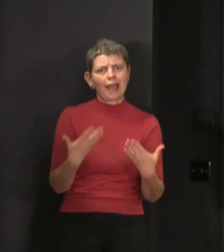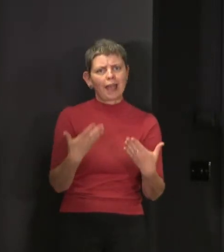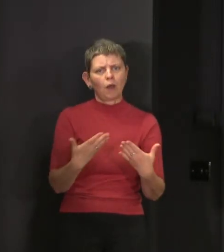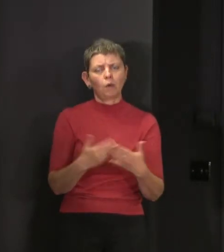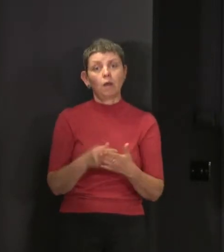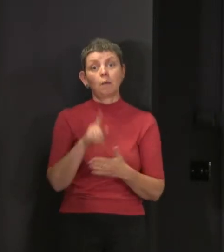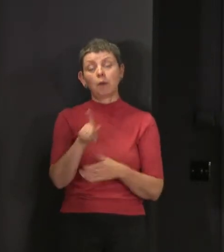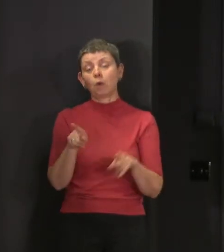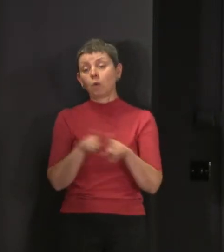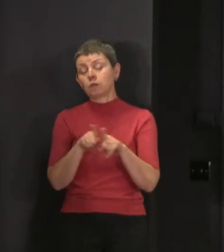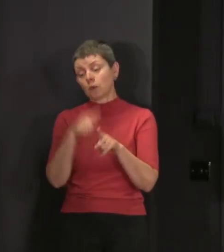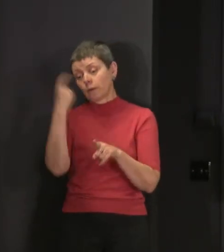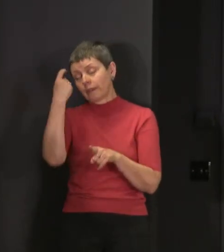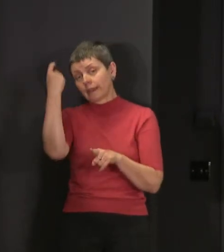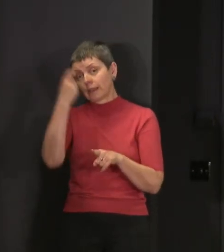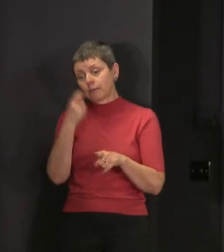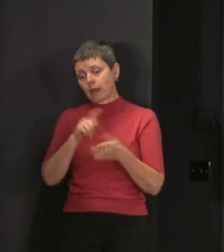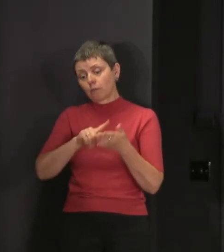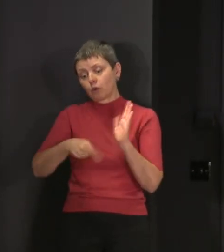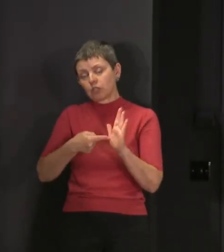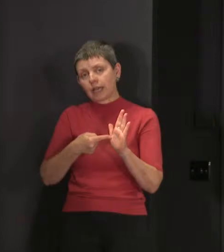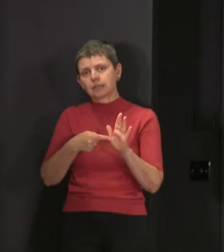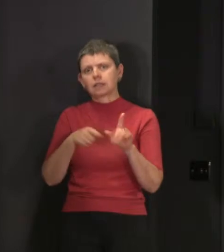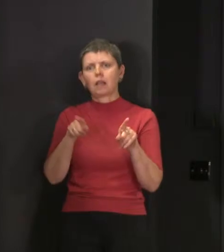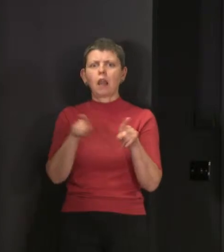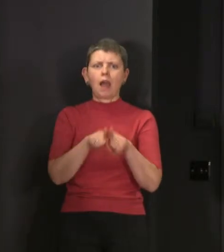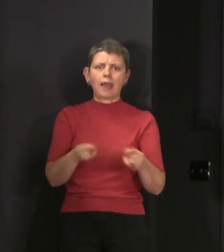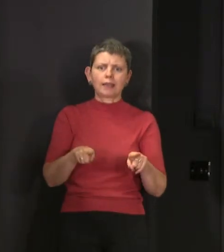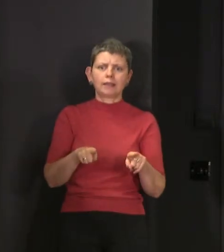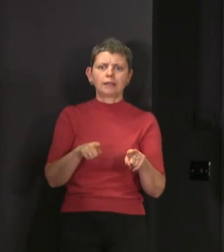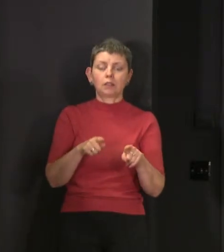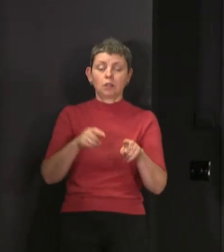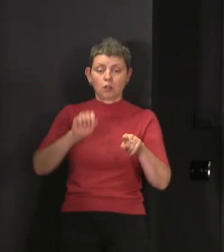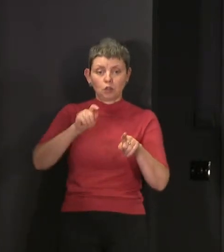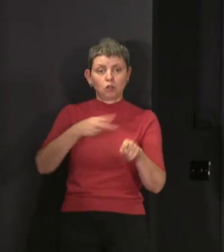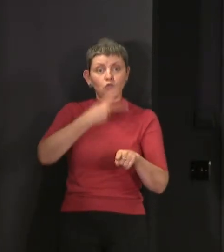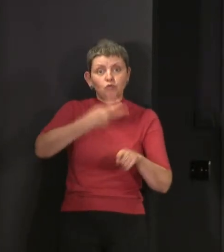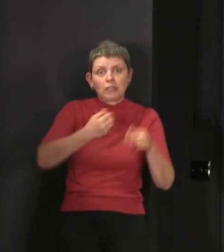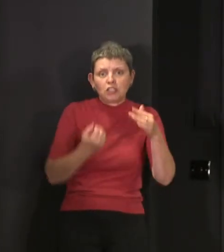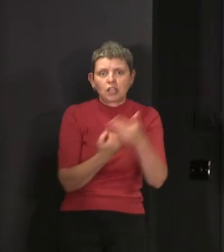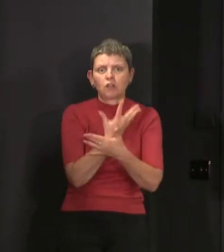looking at projects that include the following; regeneration projects affecting different